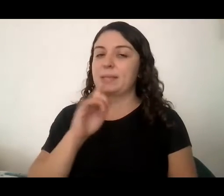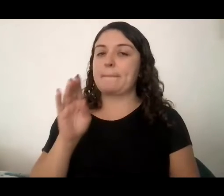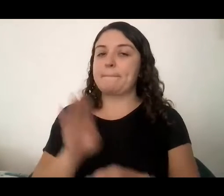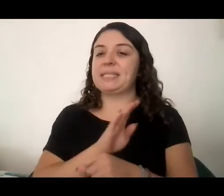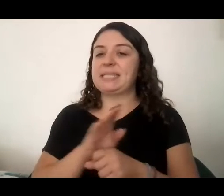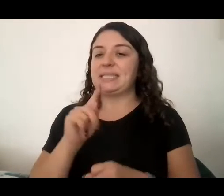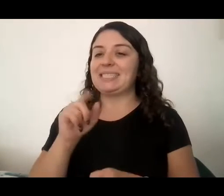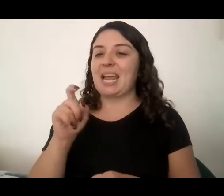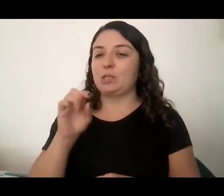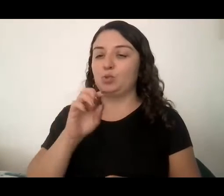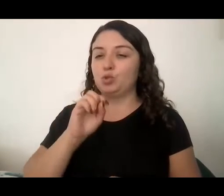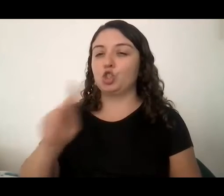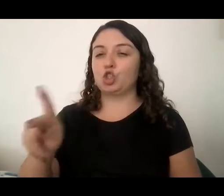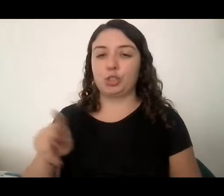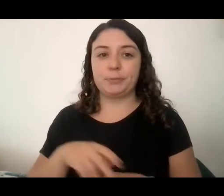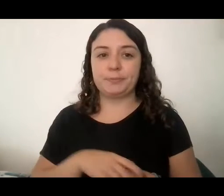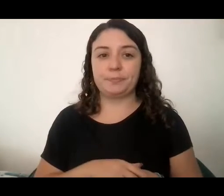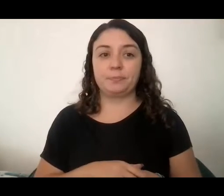one's pretty straightforward, so I am going to move us on to the next slide,